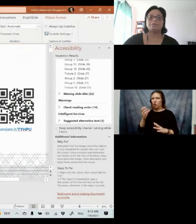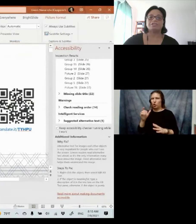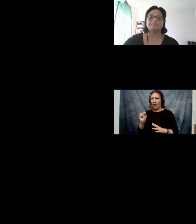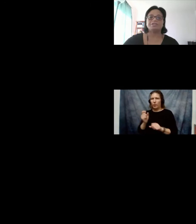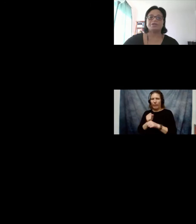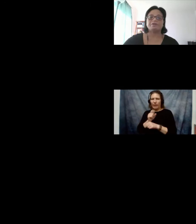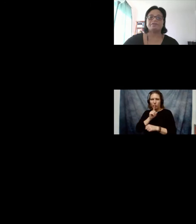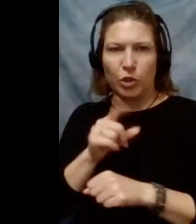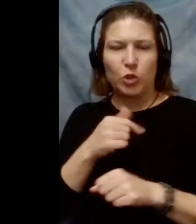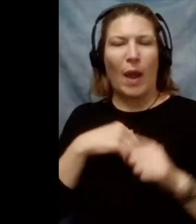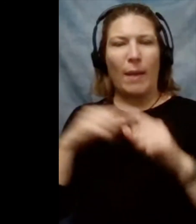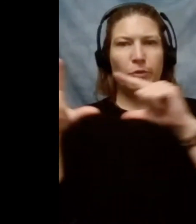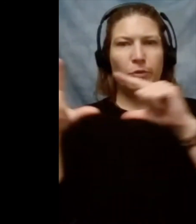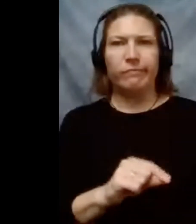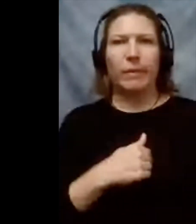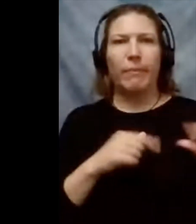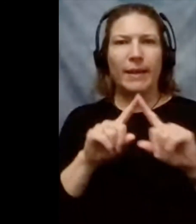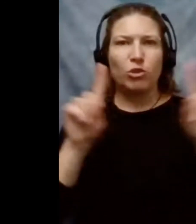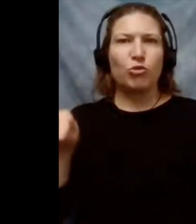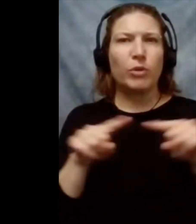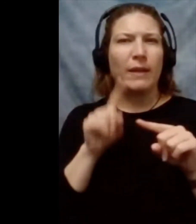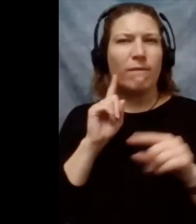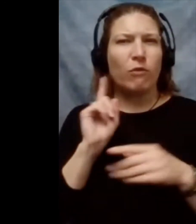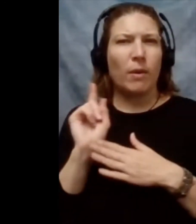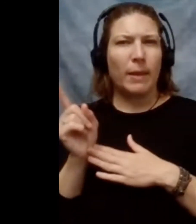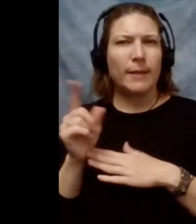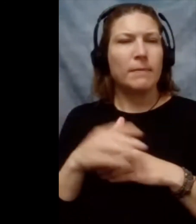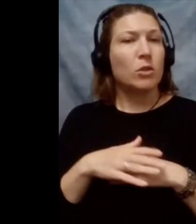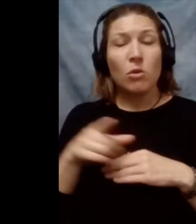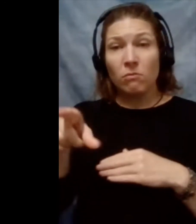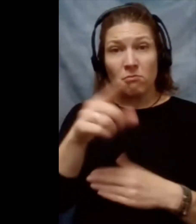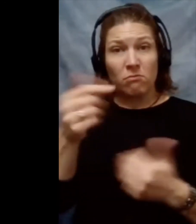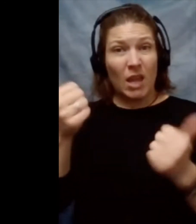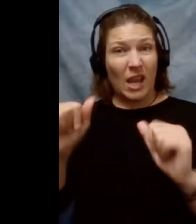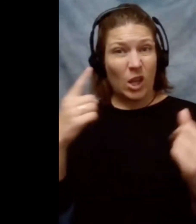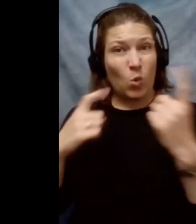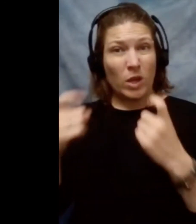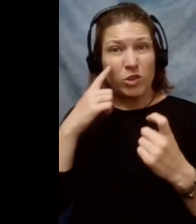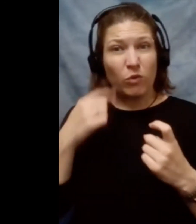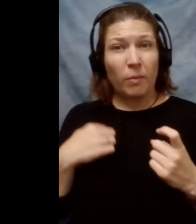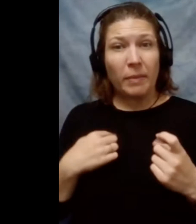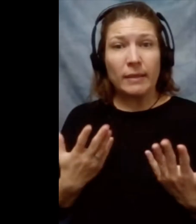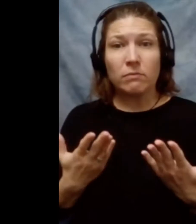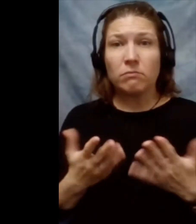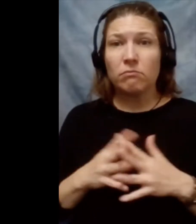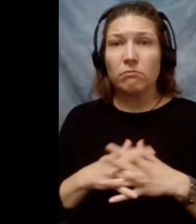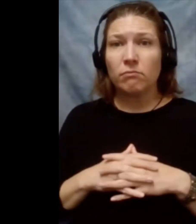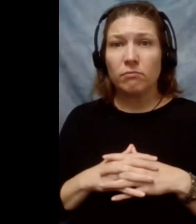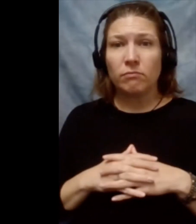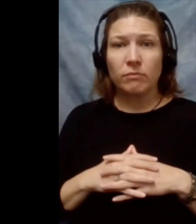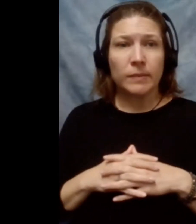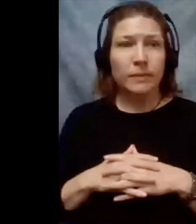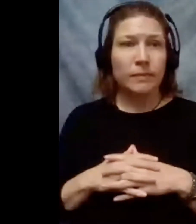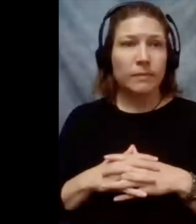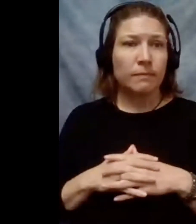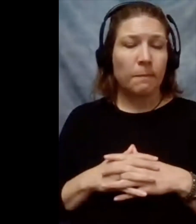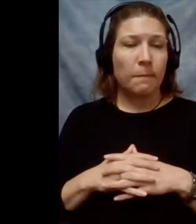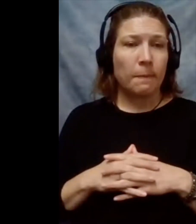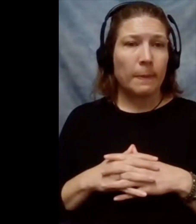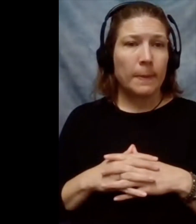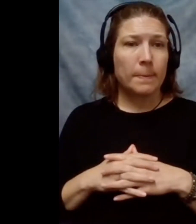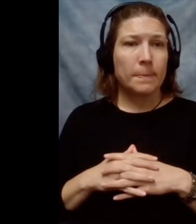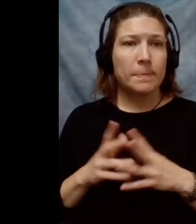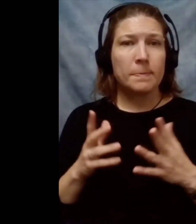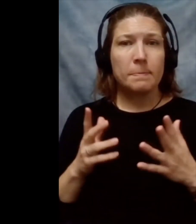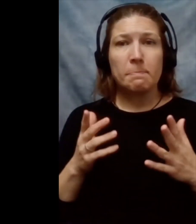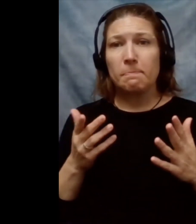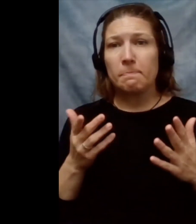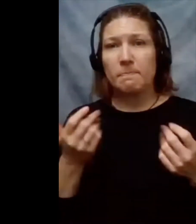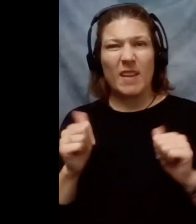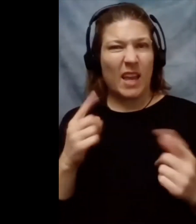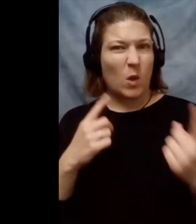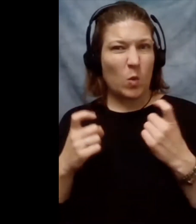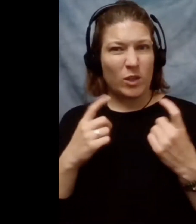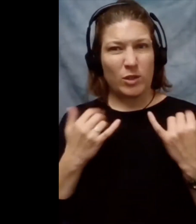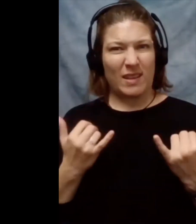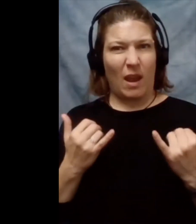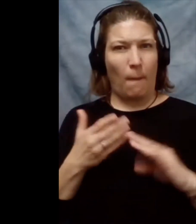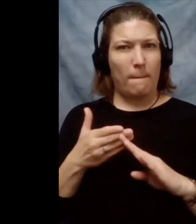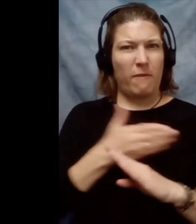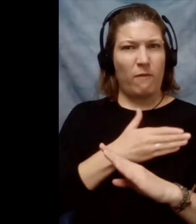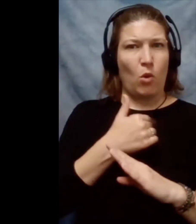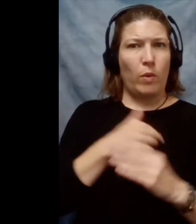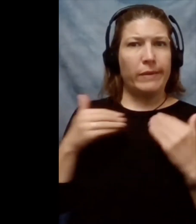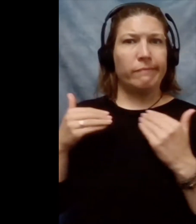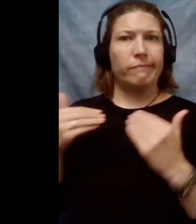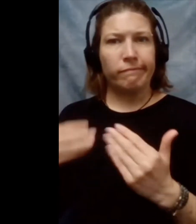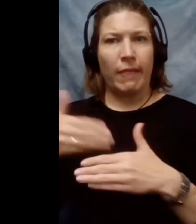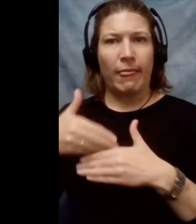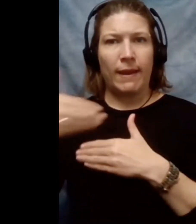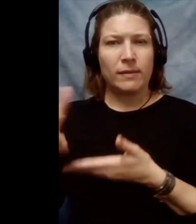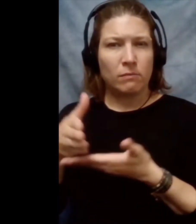moment and ask what questions you have for me at this point before i move on to microsoft teams